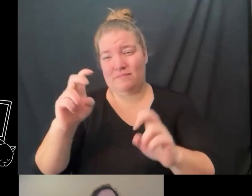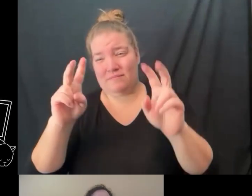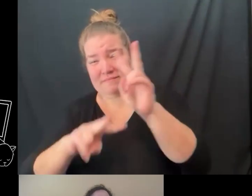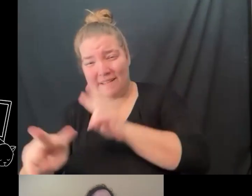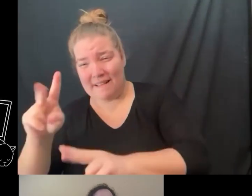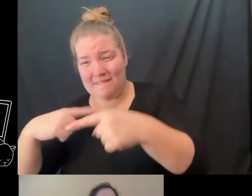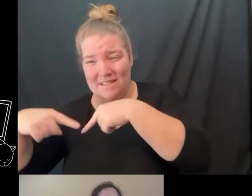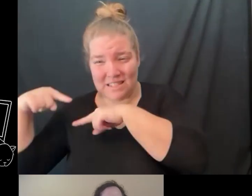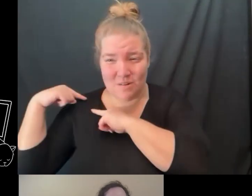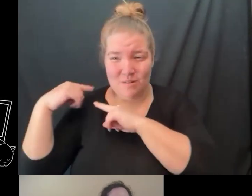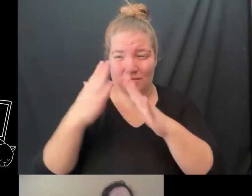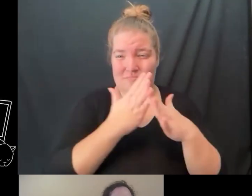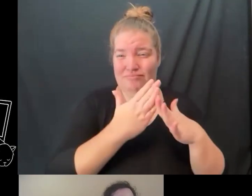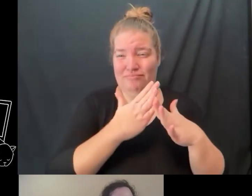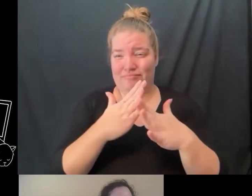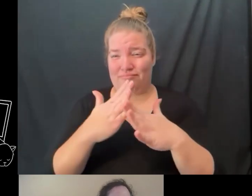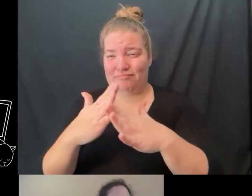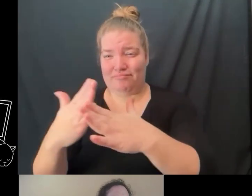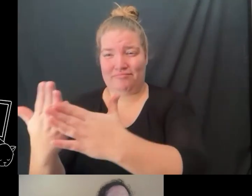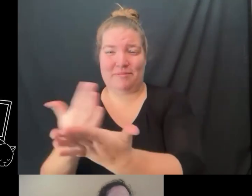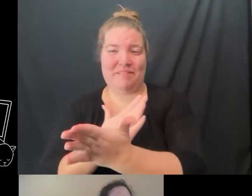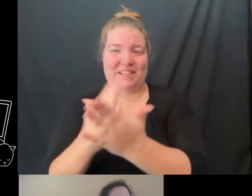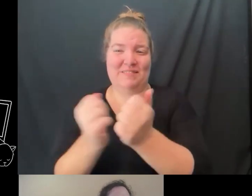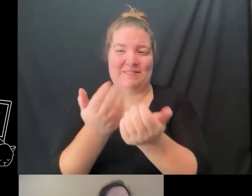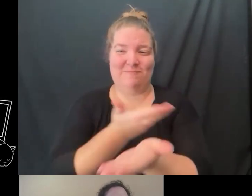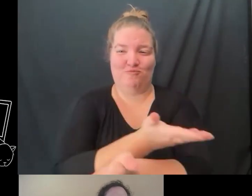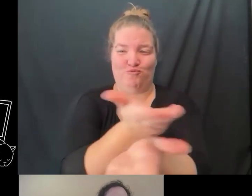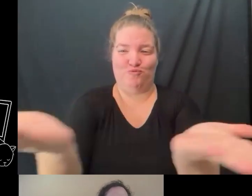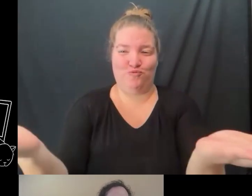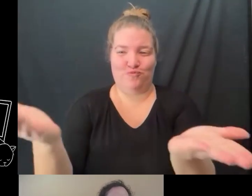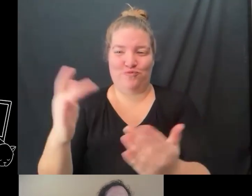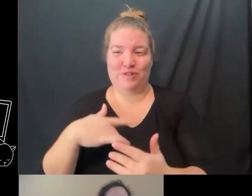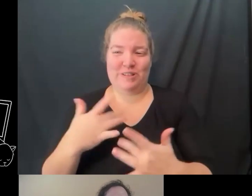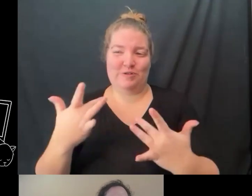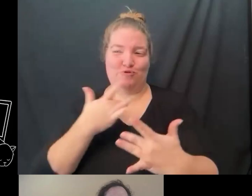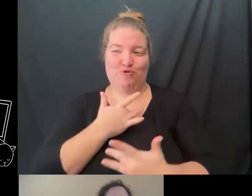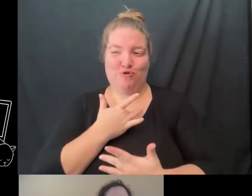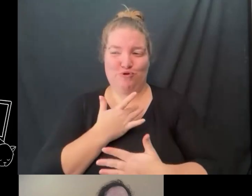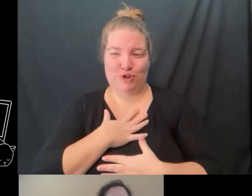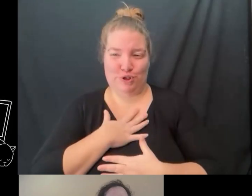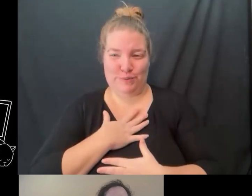to developing and proofreading and researching and getting this done right so we can share it with you.